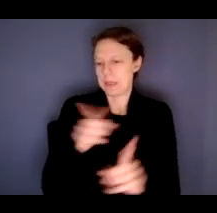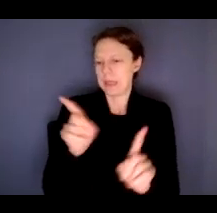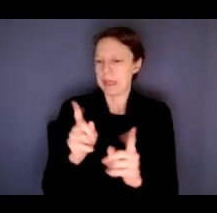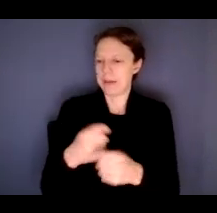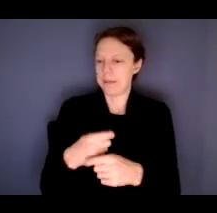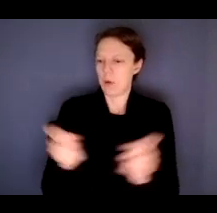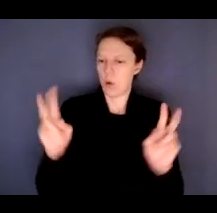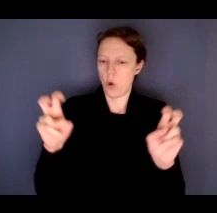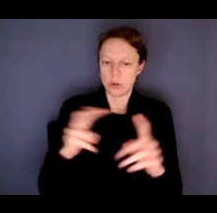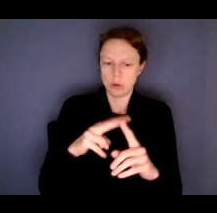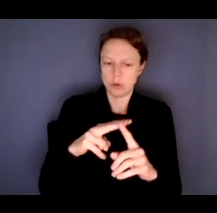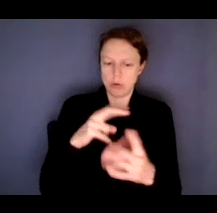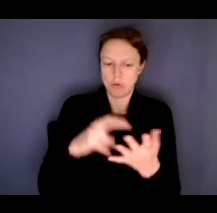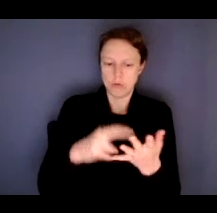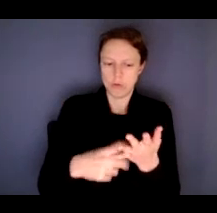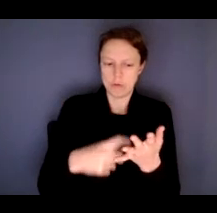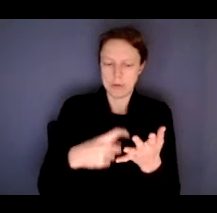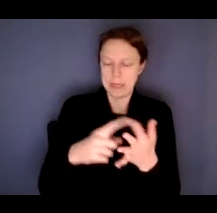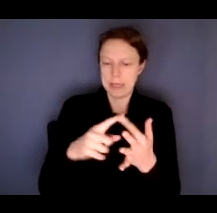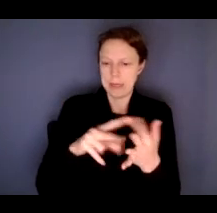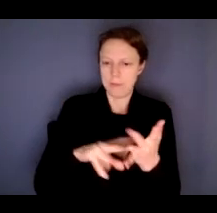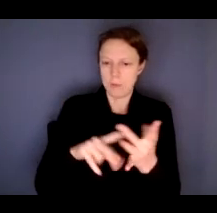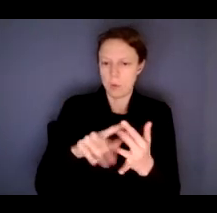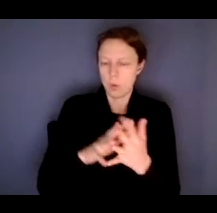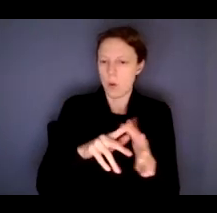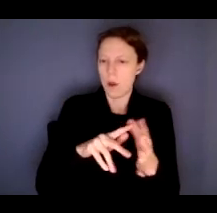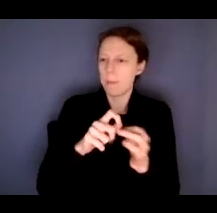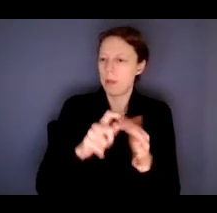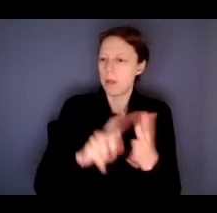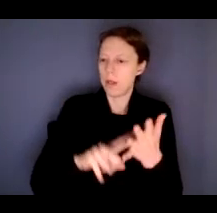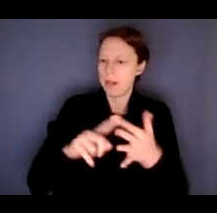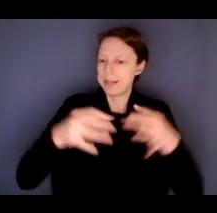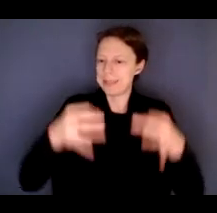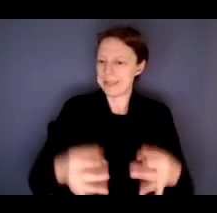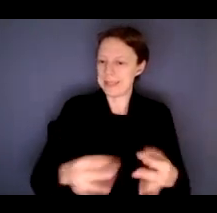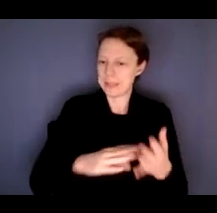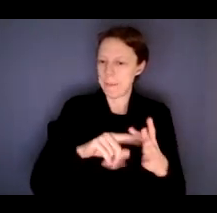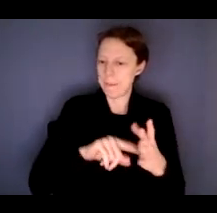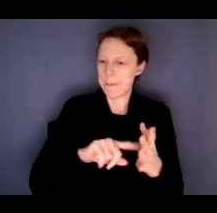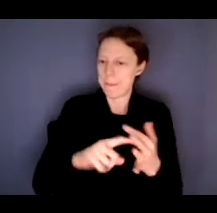the process you're talking about in the court application would be an application to QCAT when